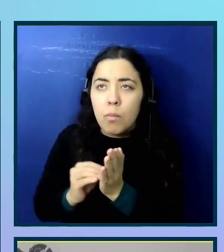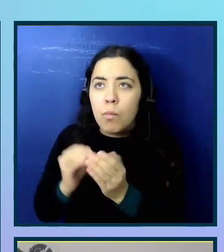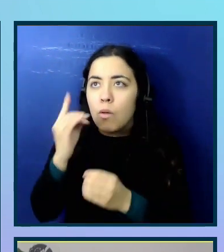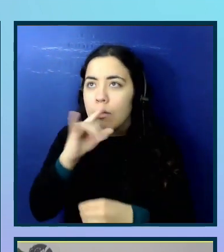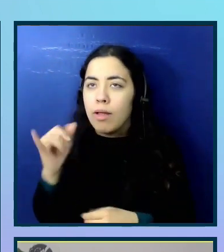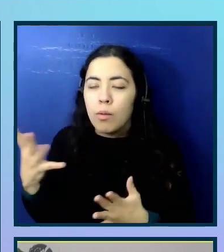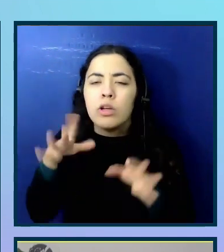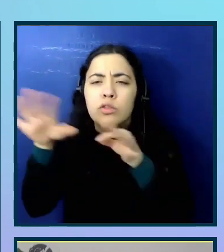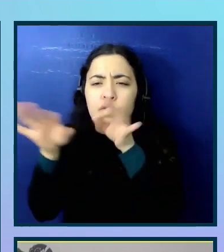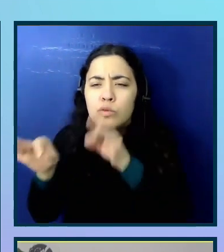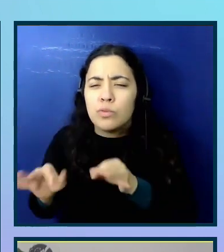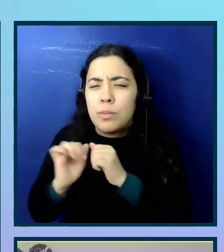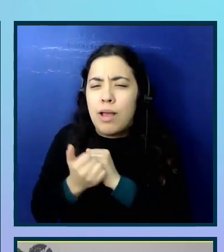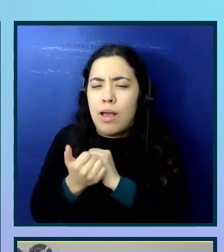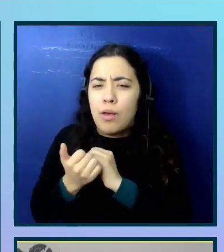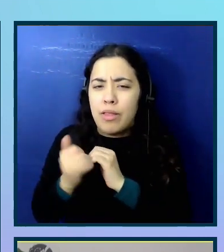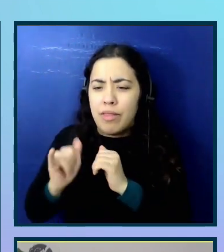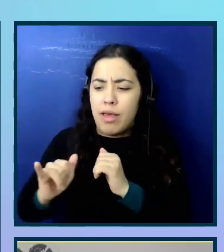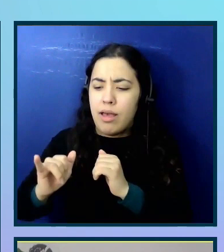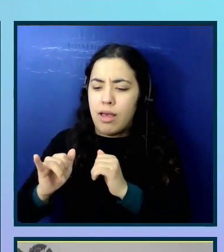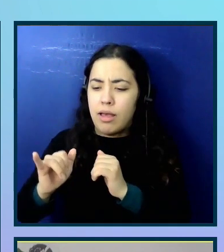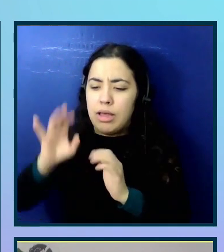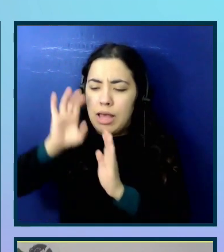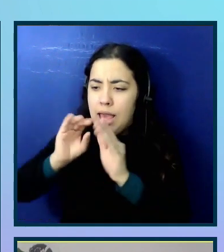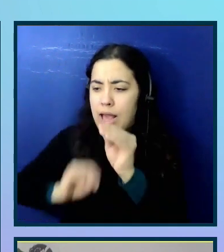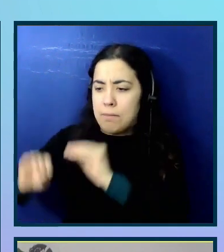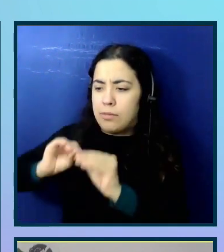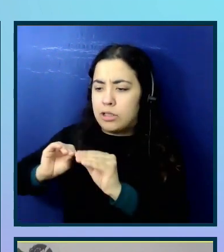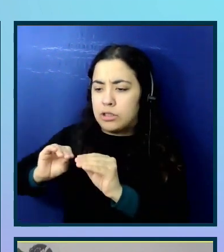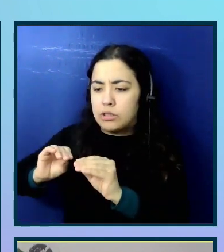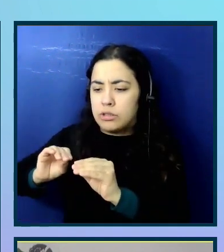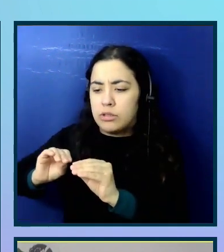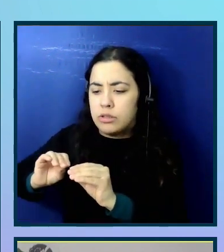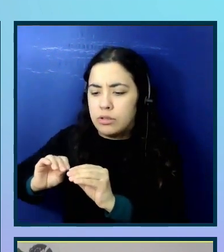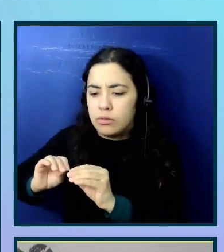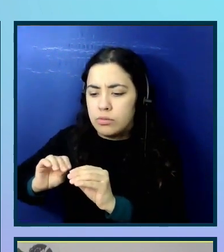how do innovation should react or should play on different ARIAs?